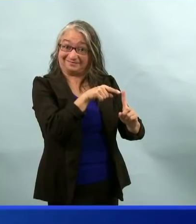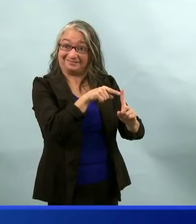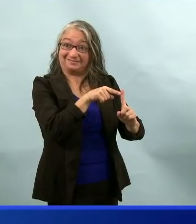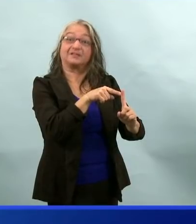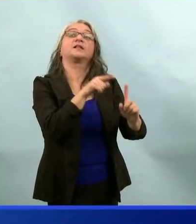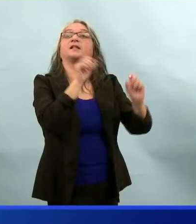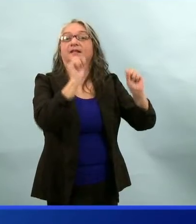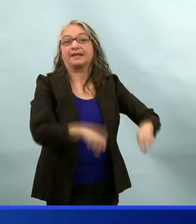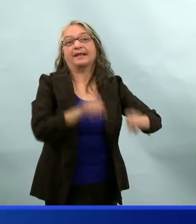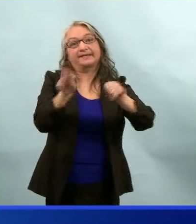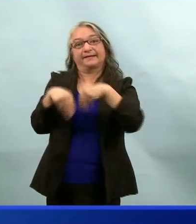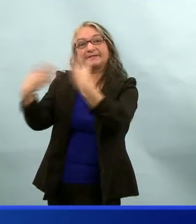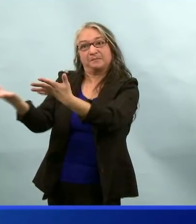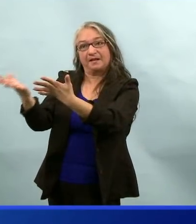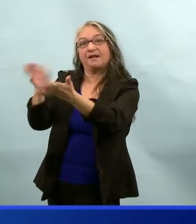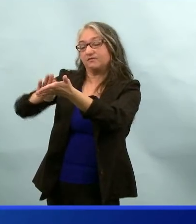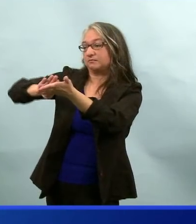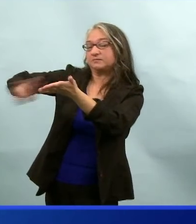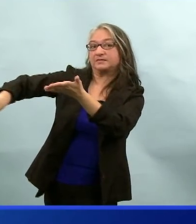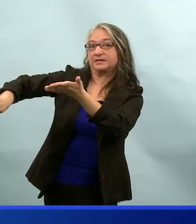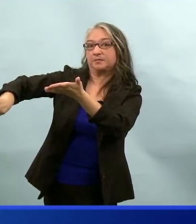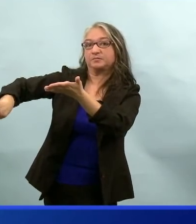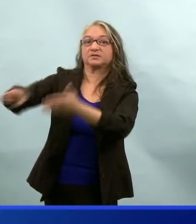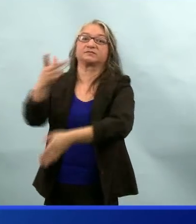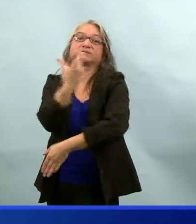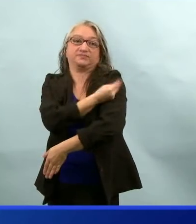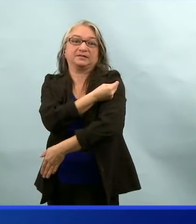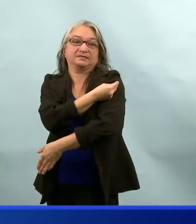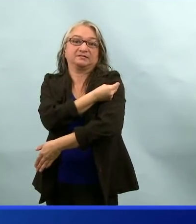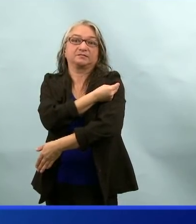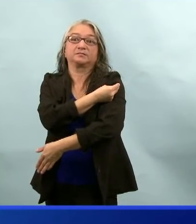to get the same vaccine card that somebody who's fully vaccinated would be able to get